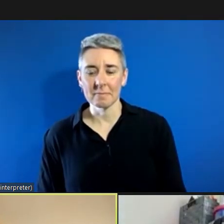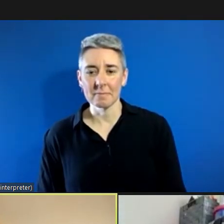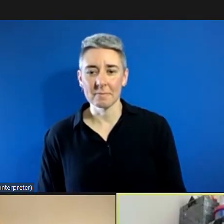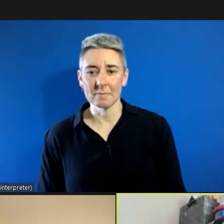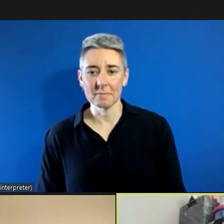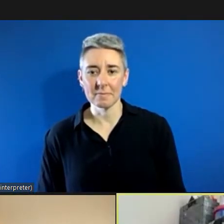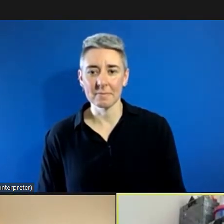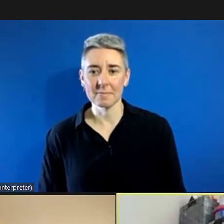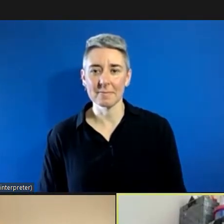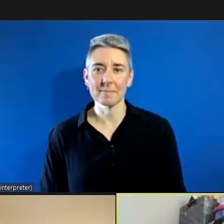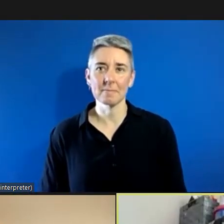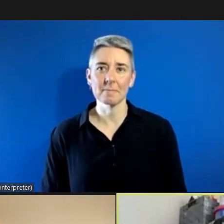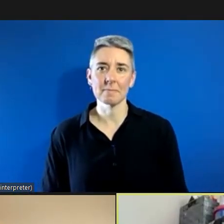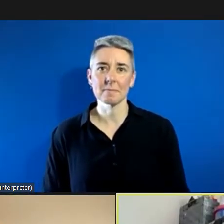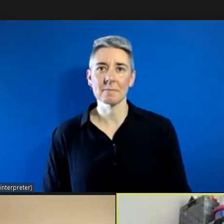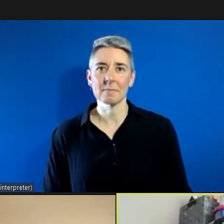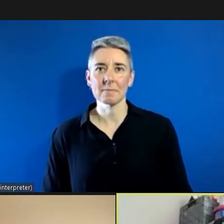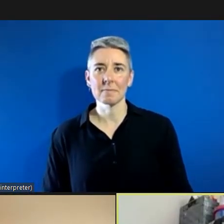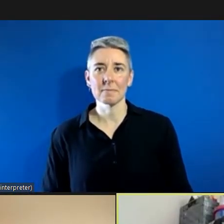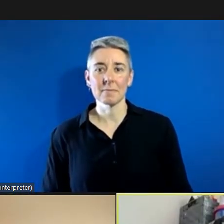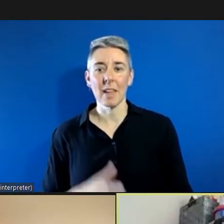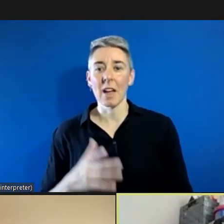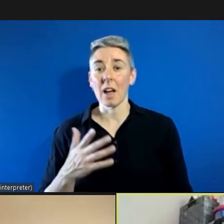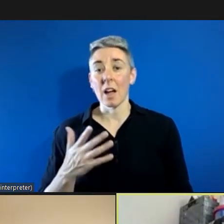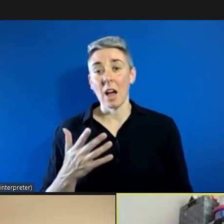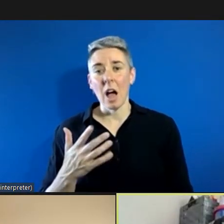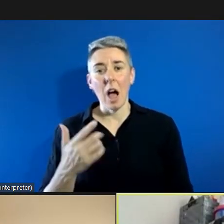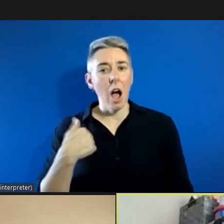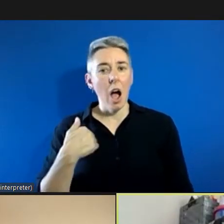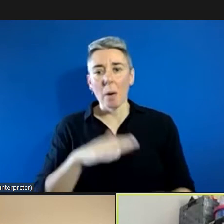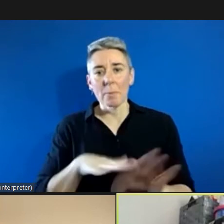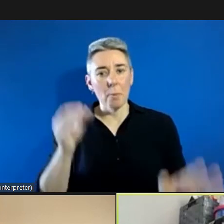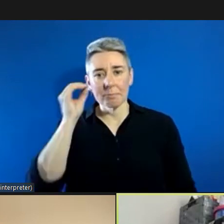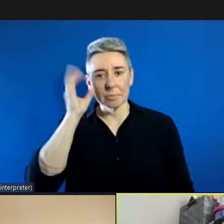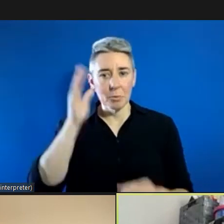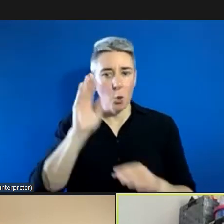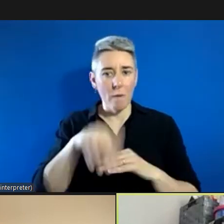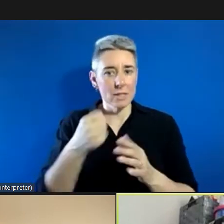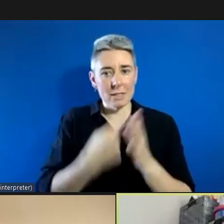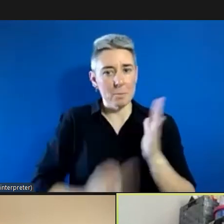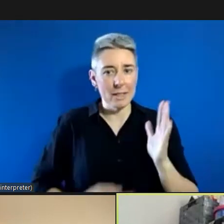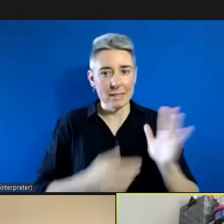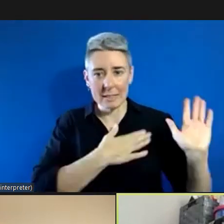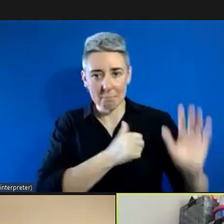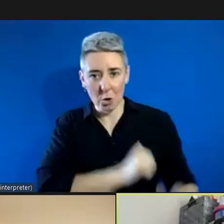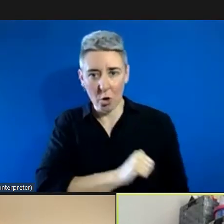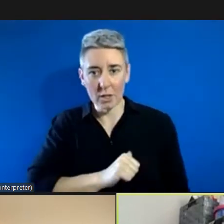Stephanie: I don't know too much about disability, I'll be honest. But personally, I think it's